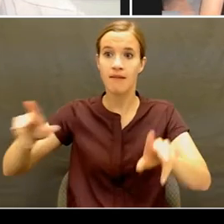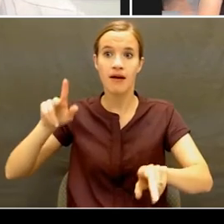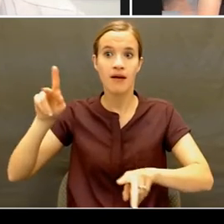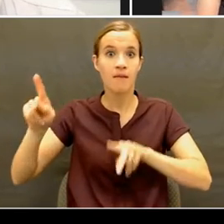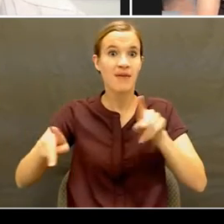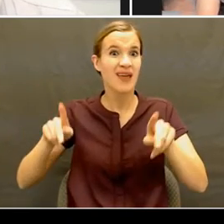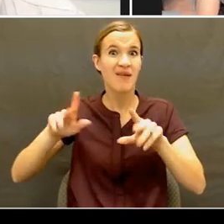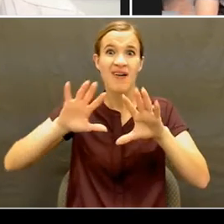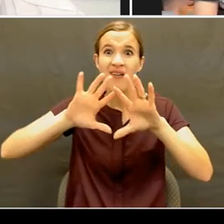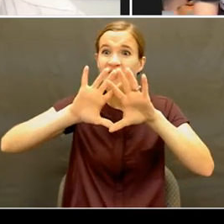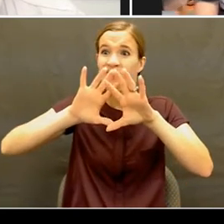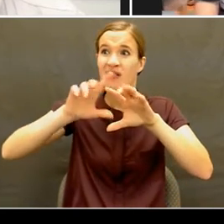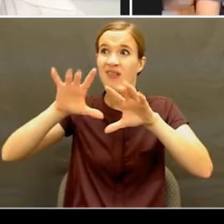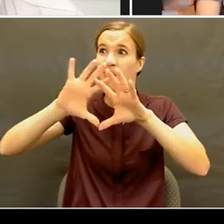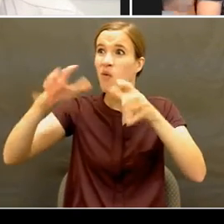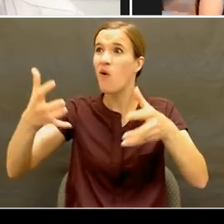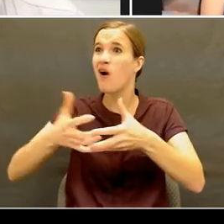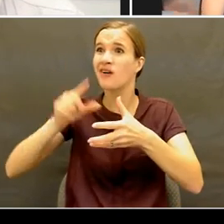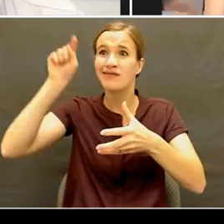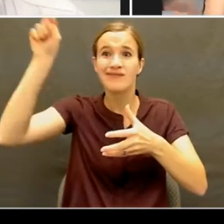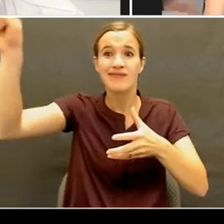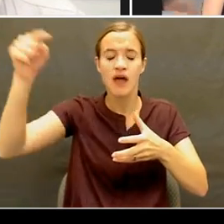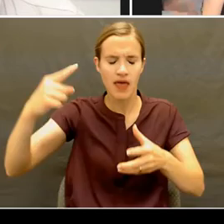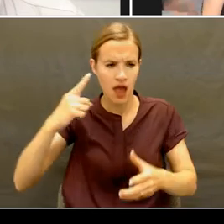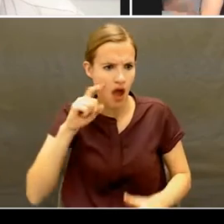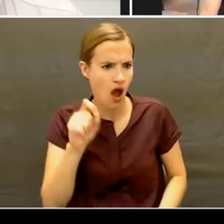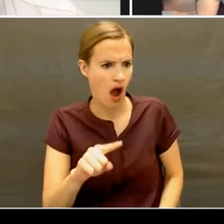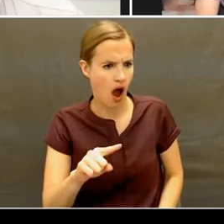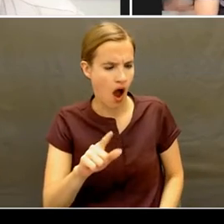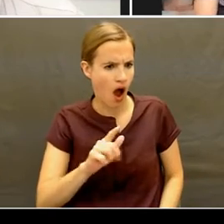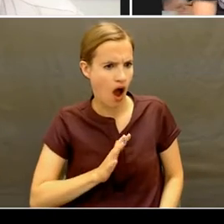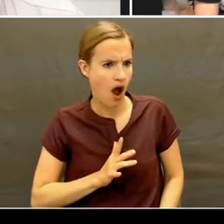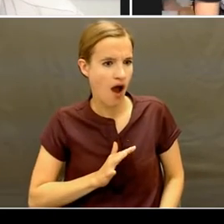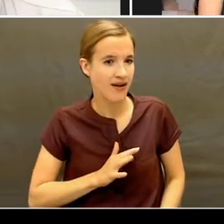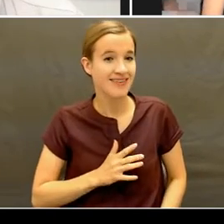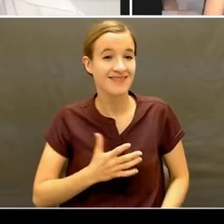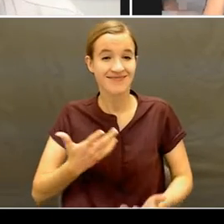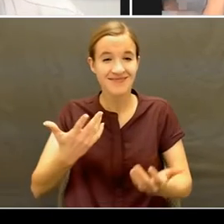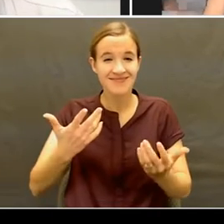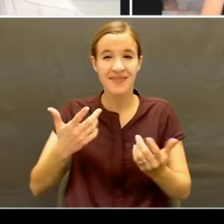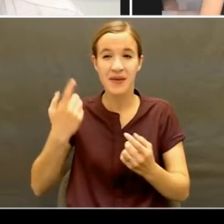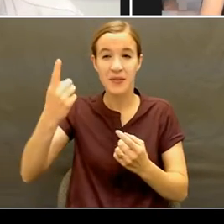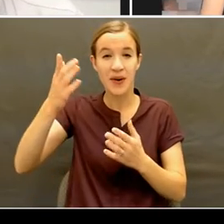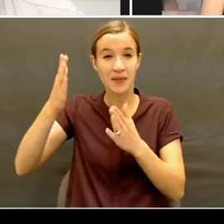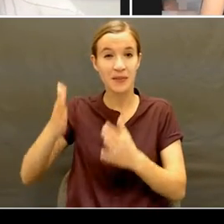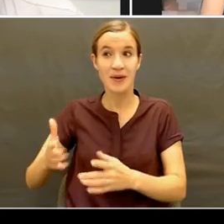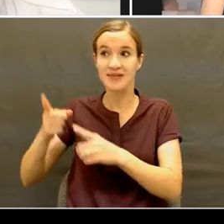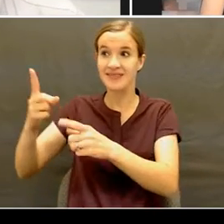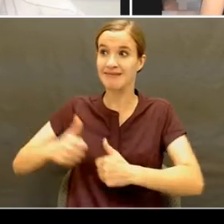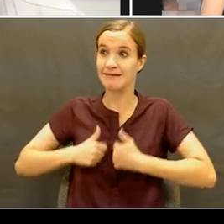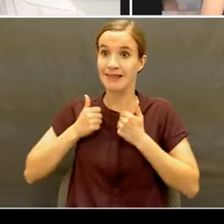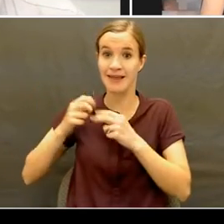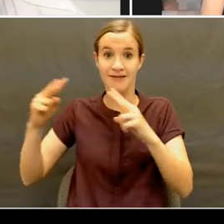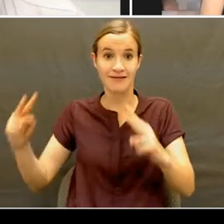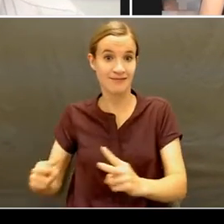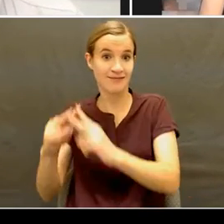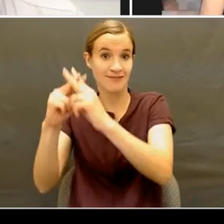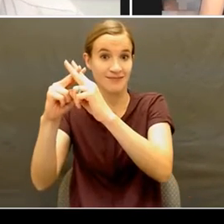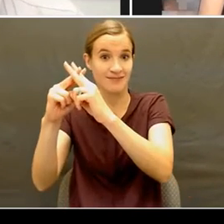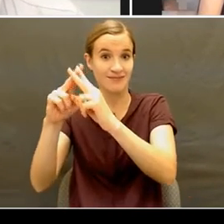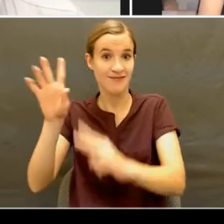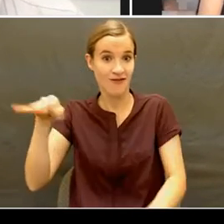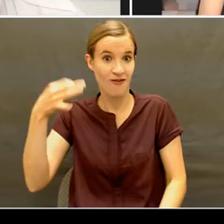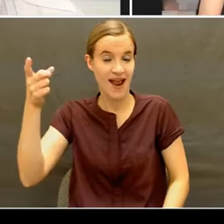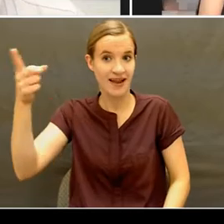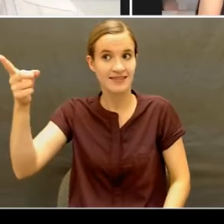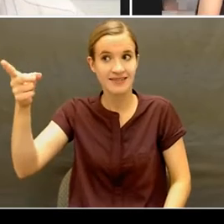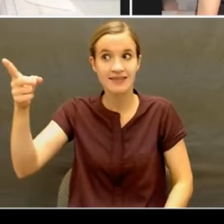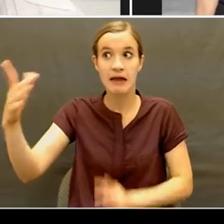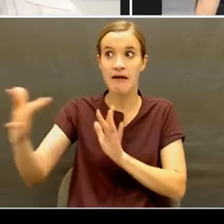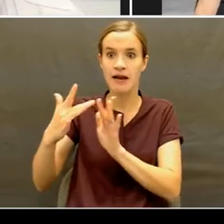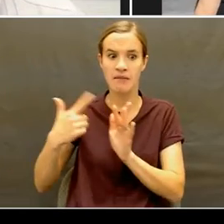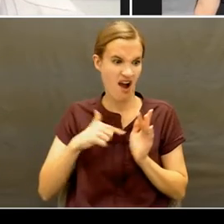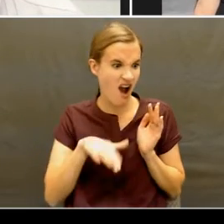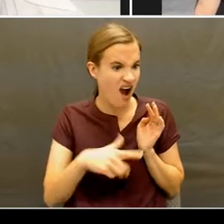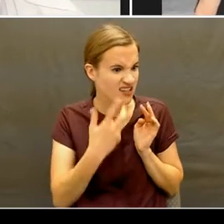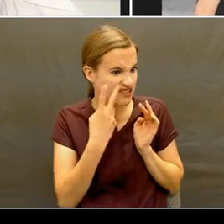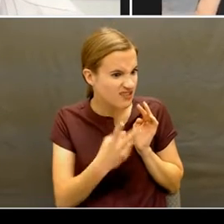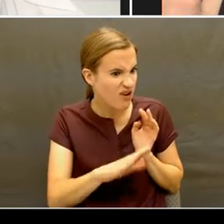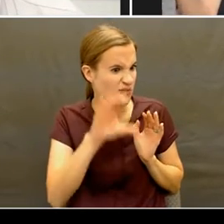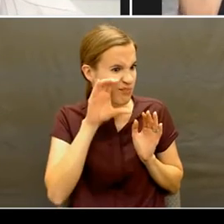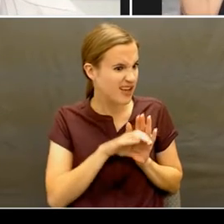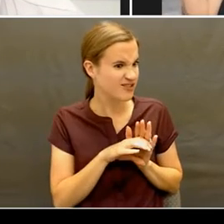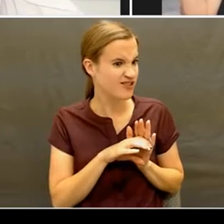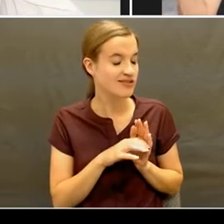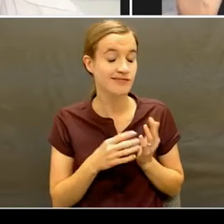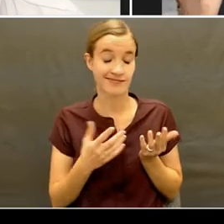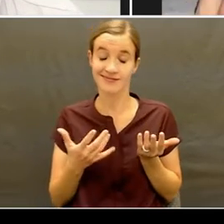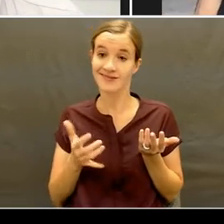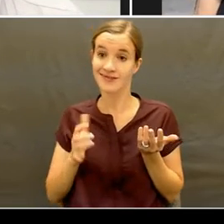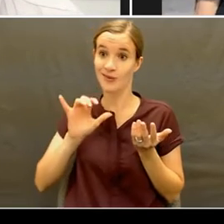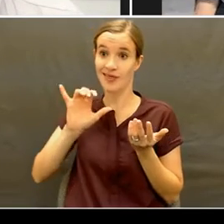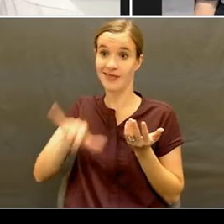had seen it on, on Paris television. Yeah, and it was, and at that same time, the Senators and the